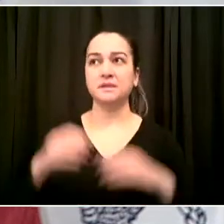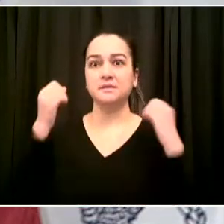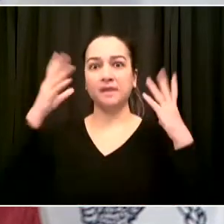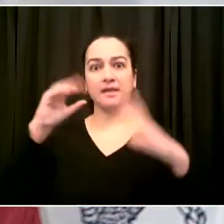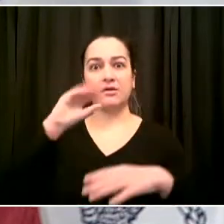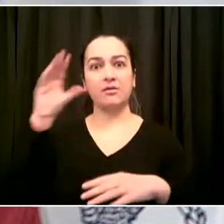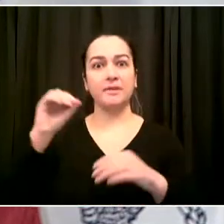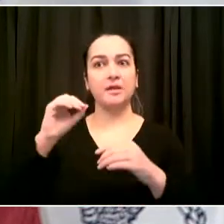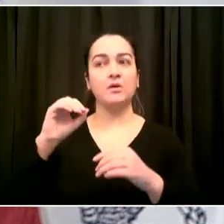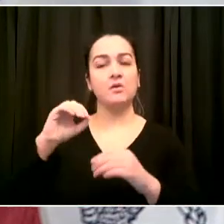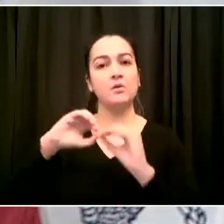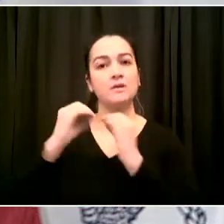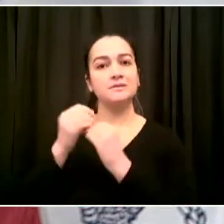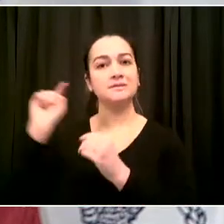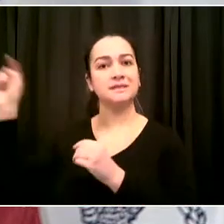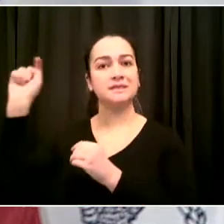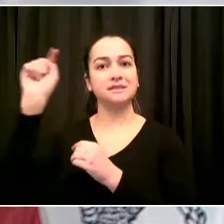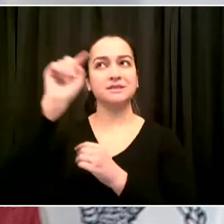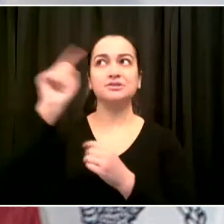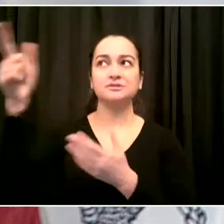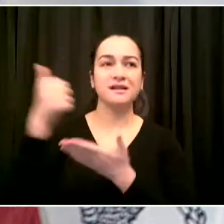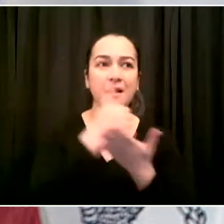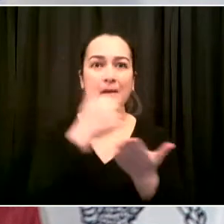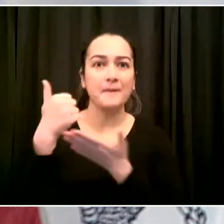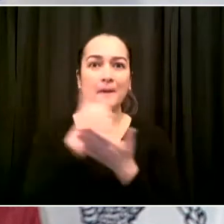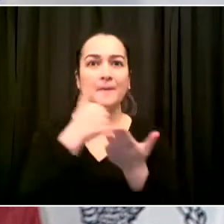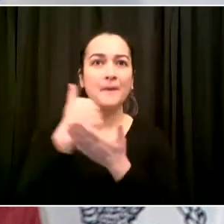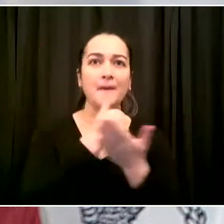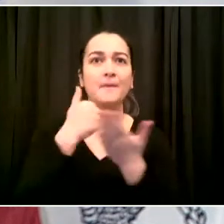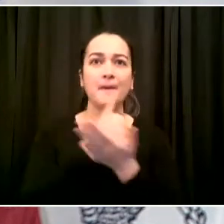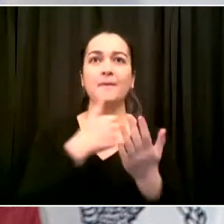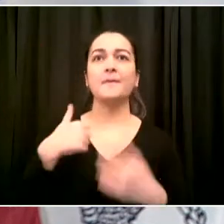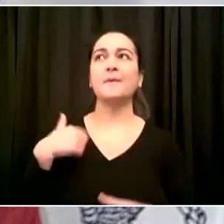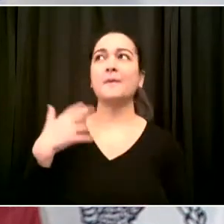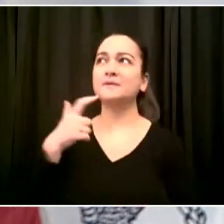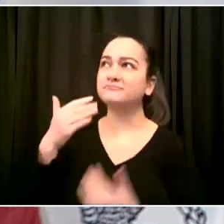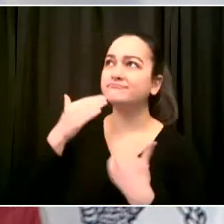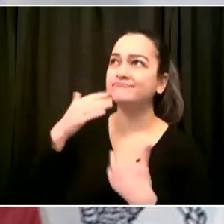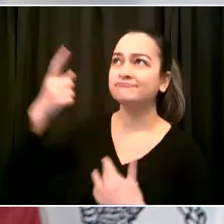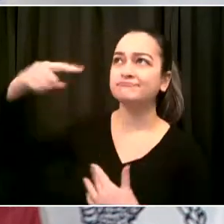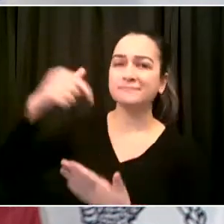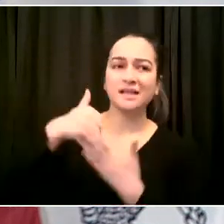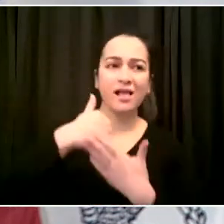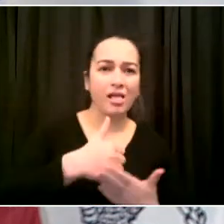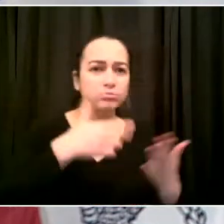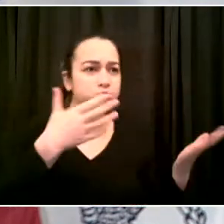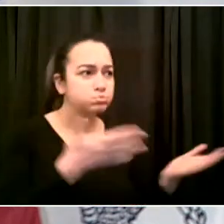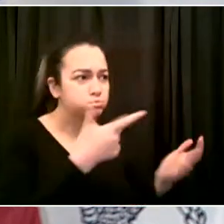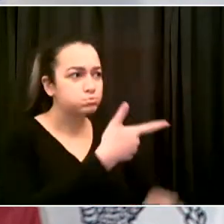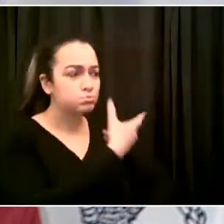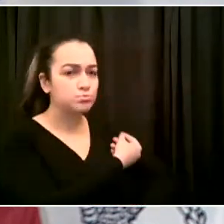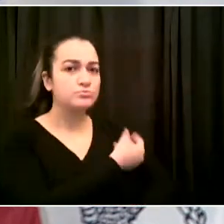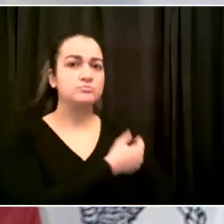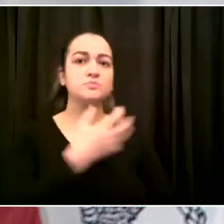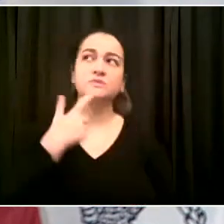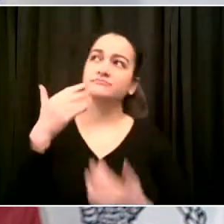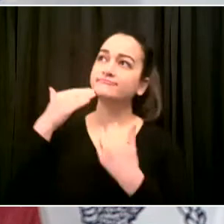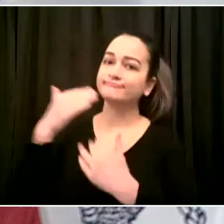HOLOCAUST SURVIVORS, WE HAVE A SPECIAL FOCUS EFFORT TO VACCINATE HOLOCAUST SURVIVORS. MORE AND MORE PEOPLE EACH DAY, WORRKINKING TWIA H NUMBER OF ORGANIZATIONS IN THE COMMUNY I WANT TO THANK ALL THE